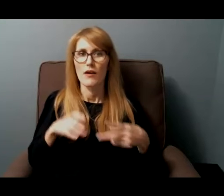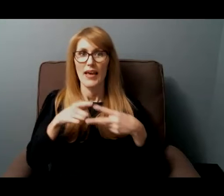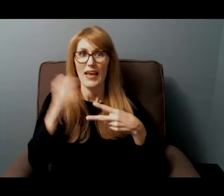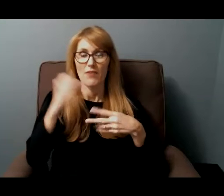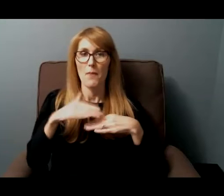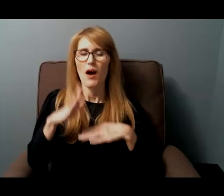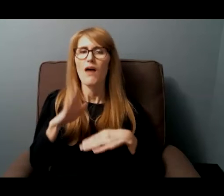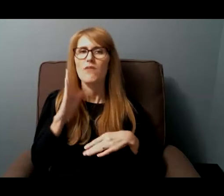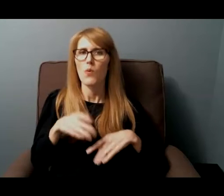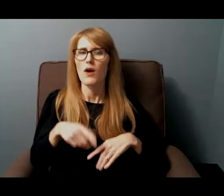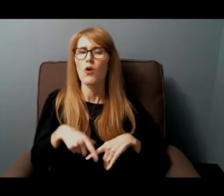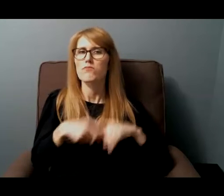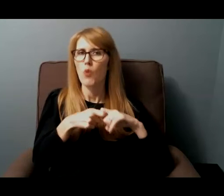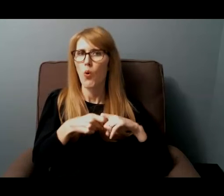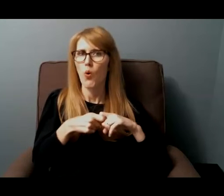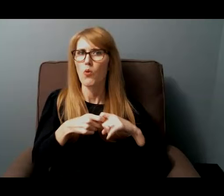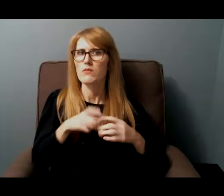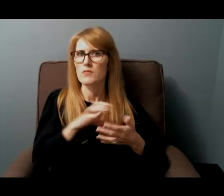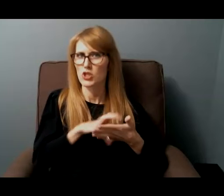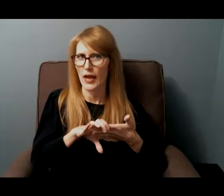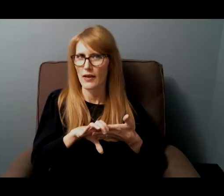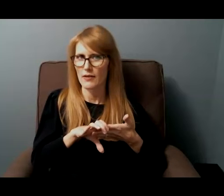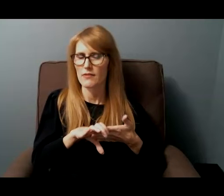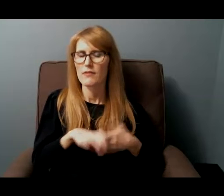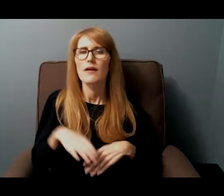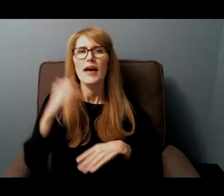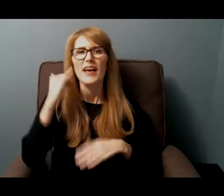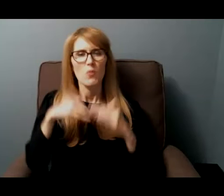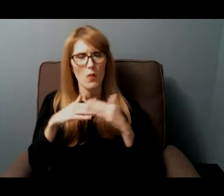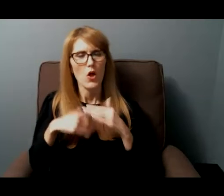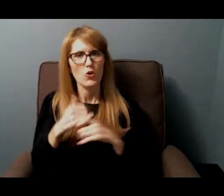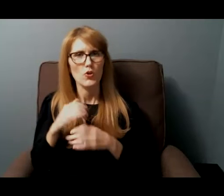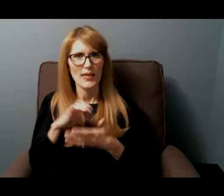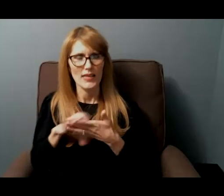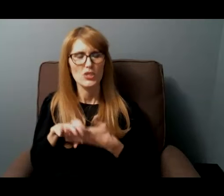They need to figure out what that is when you are self employed, what the monthly amount is.